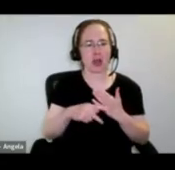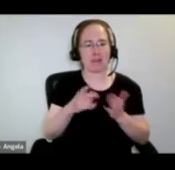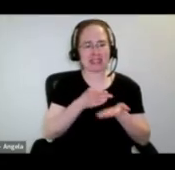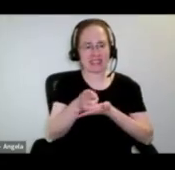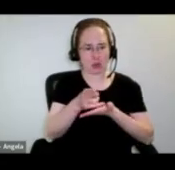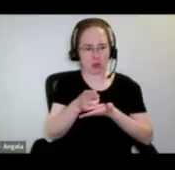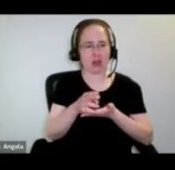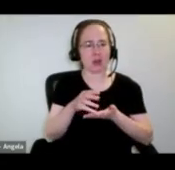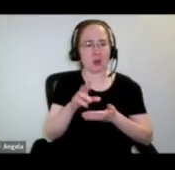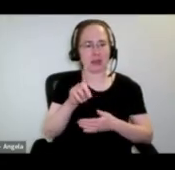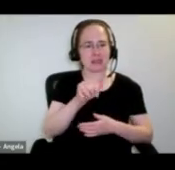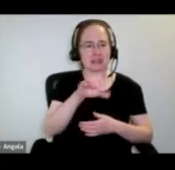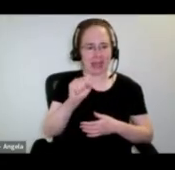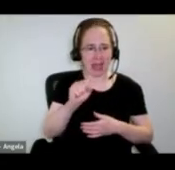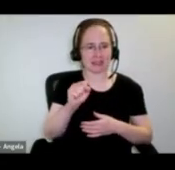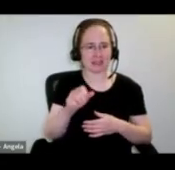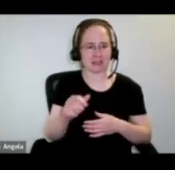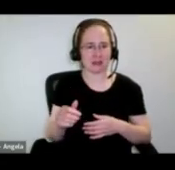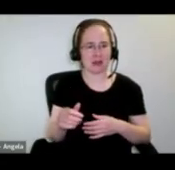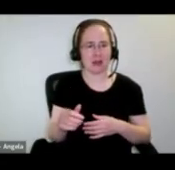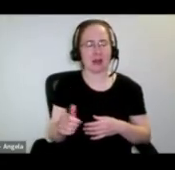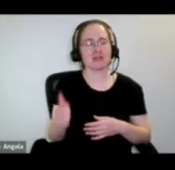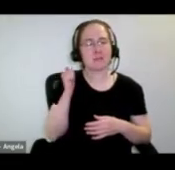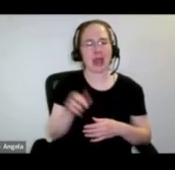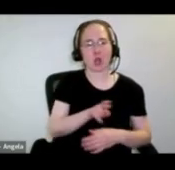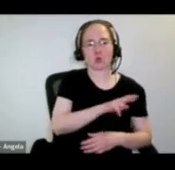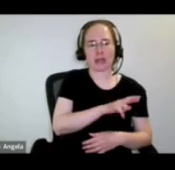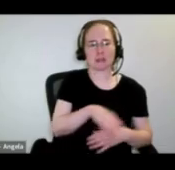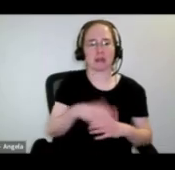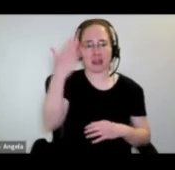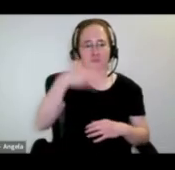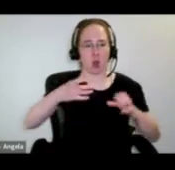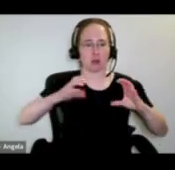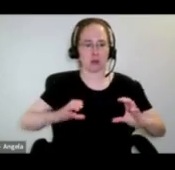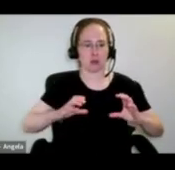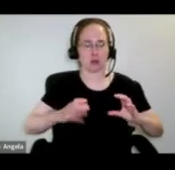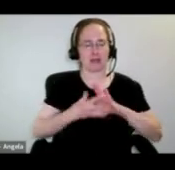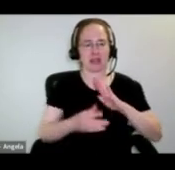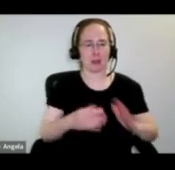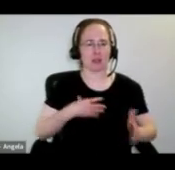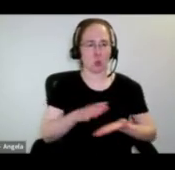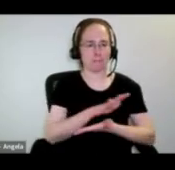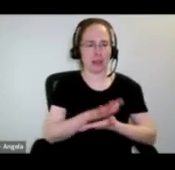David Watkins: Our Section Manager of Program Integrity at DAS, Arvin Brown, is in the back right.